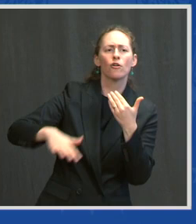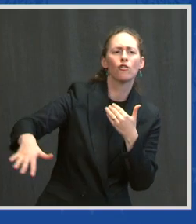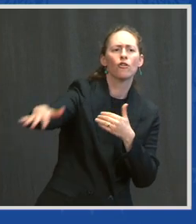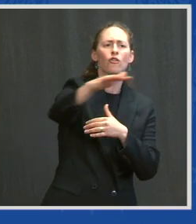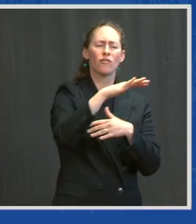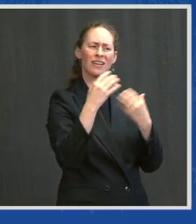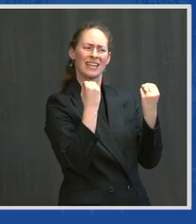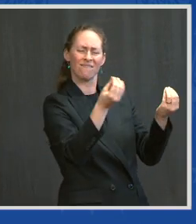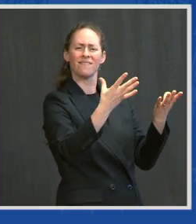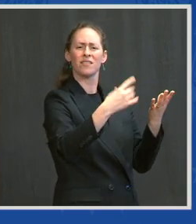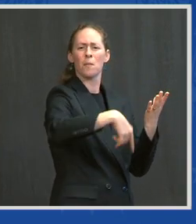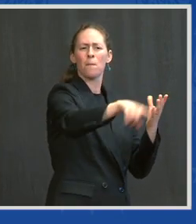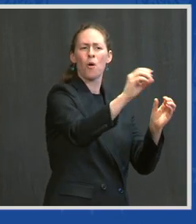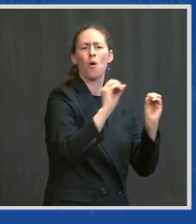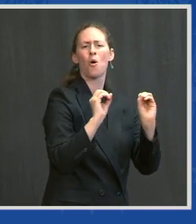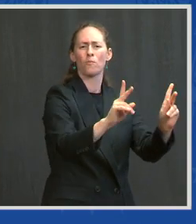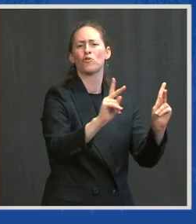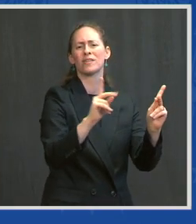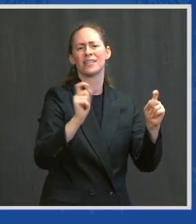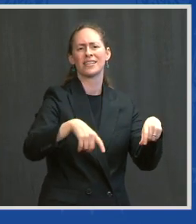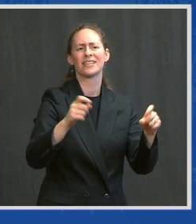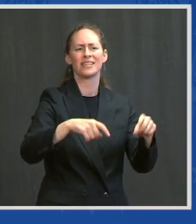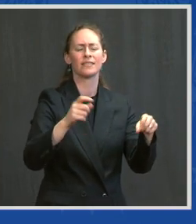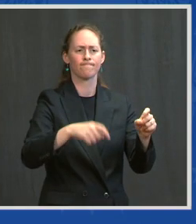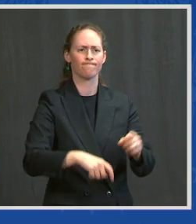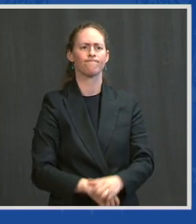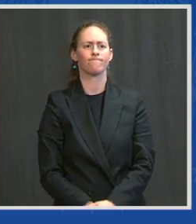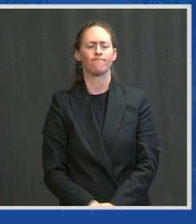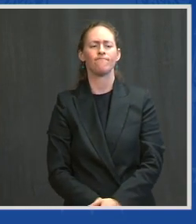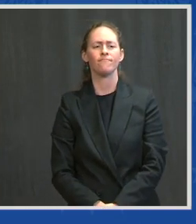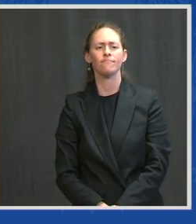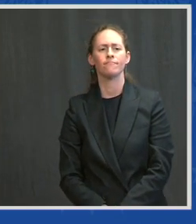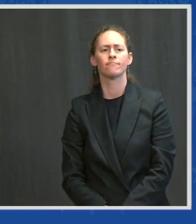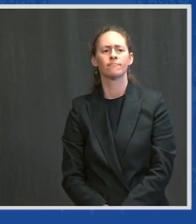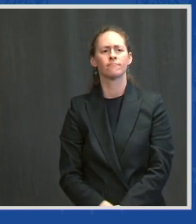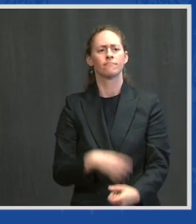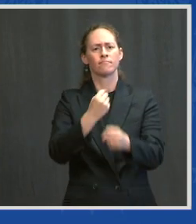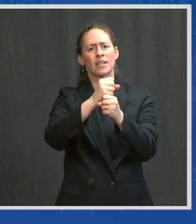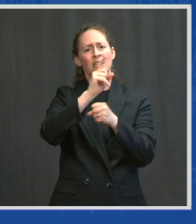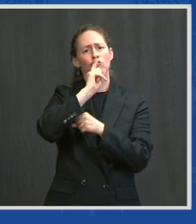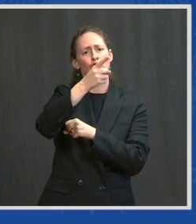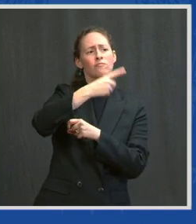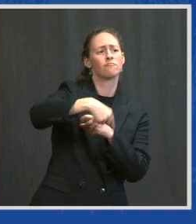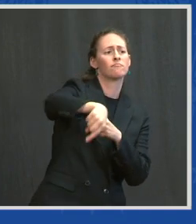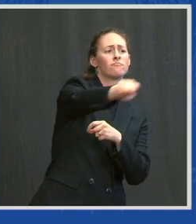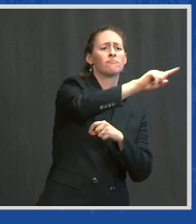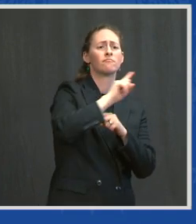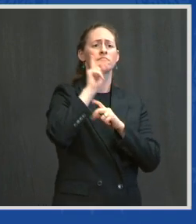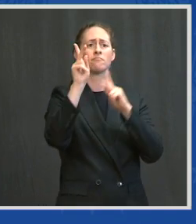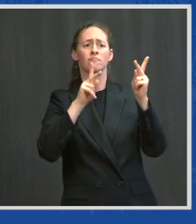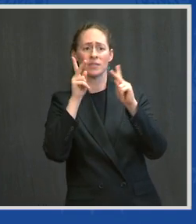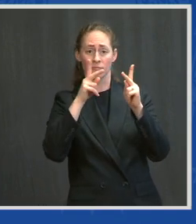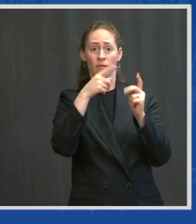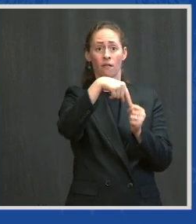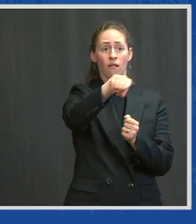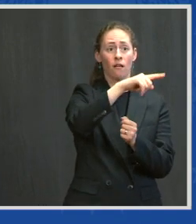And in the meantime, making sure that those folks who are taking advantage of them by taking advantage of their --